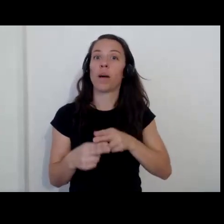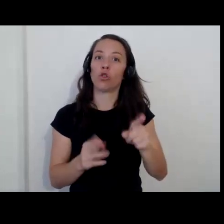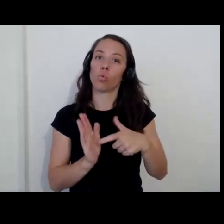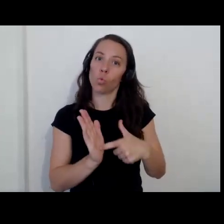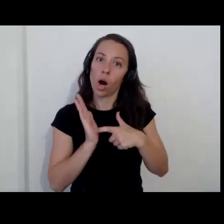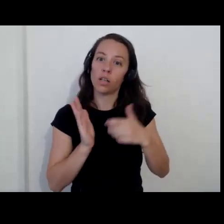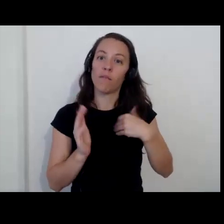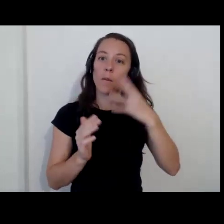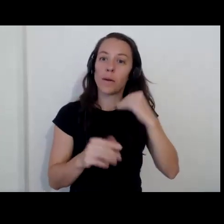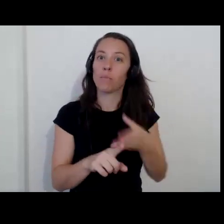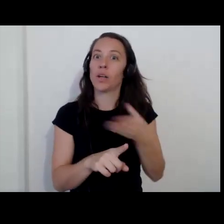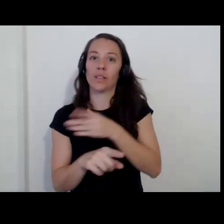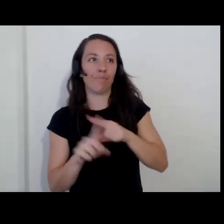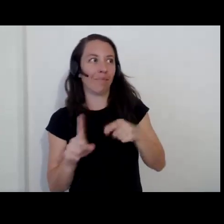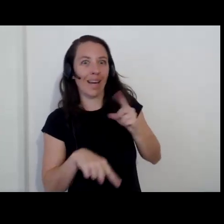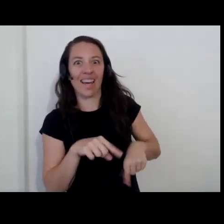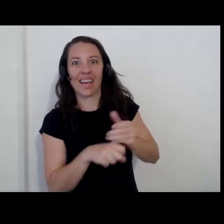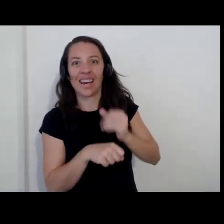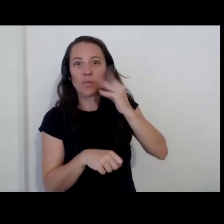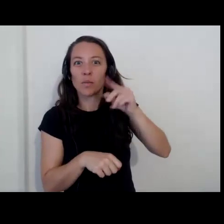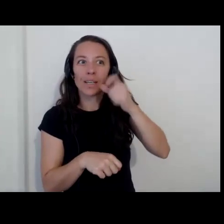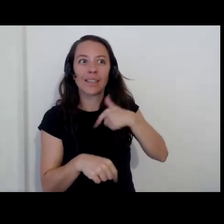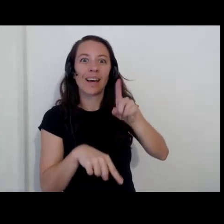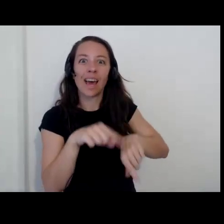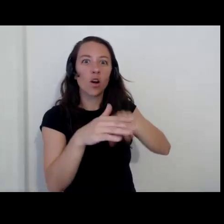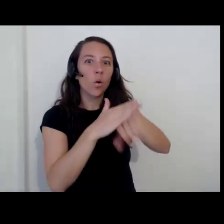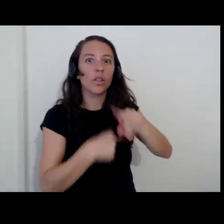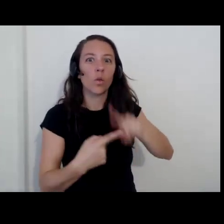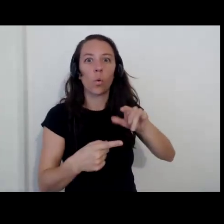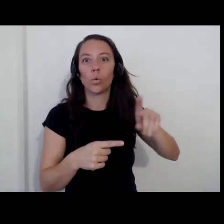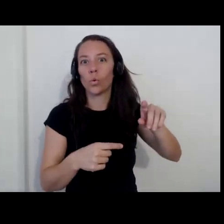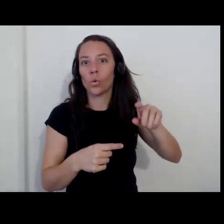I felt like I couldn't get because I couldn't go into those stamina heavy roles.